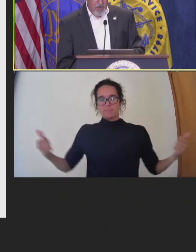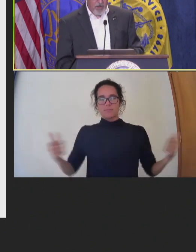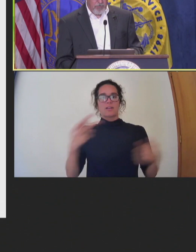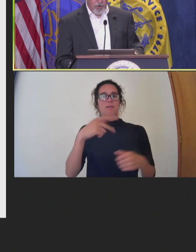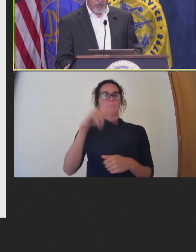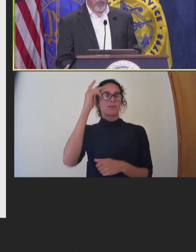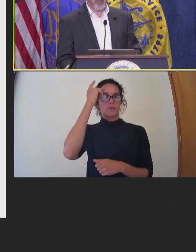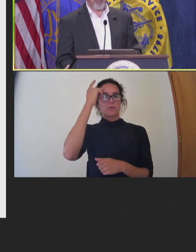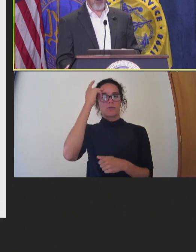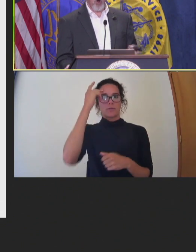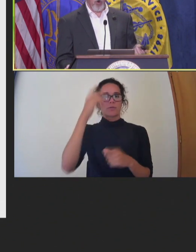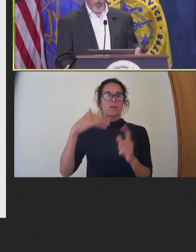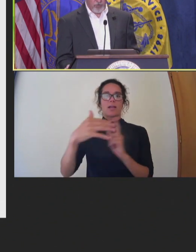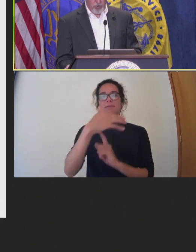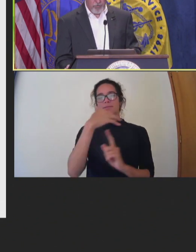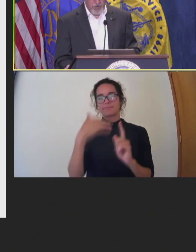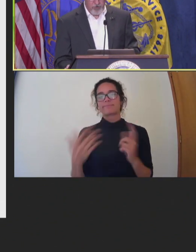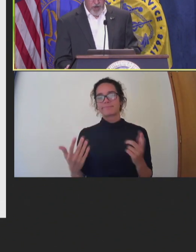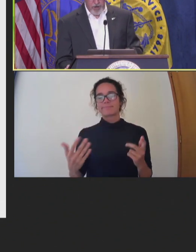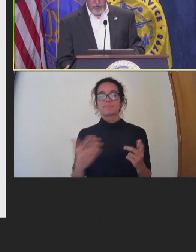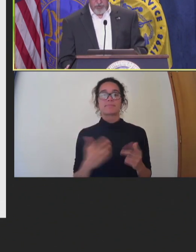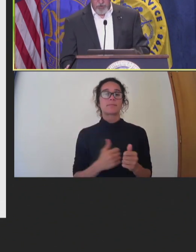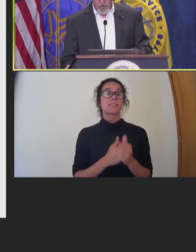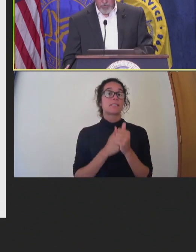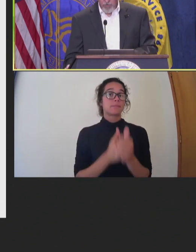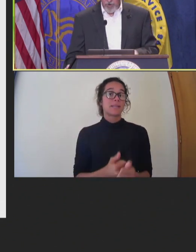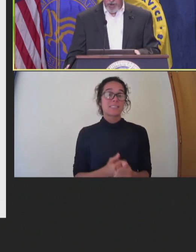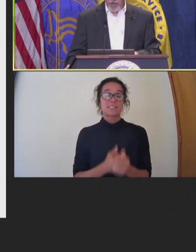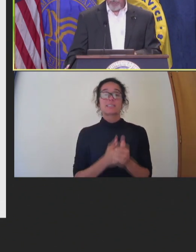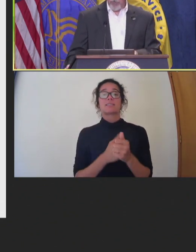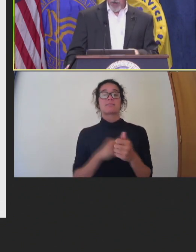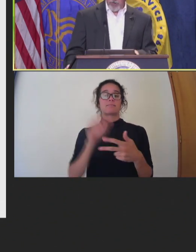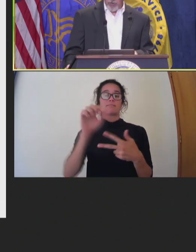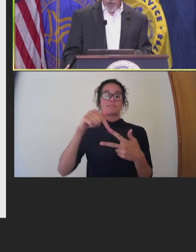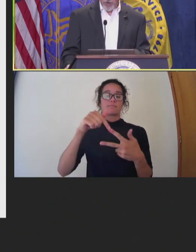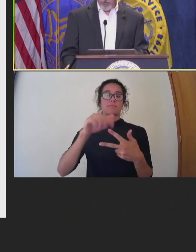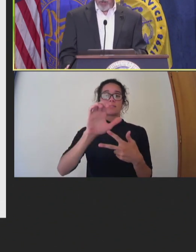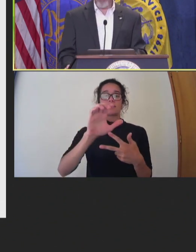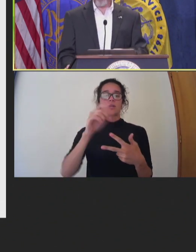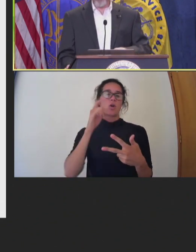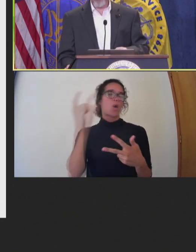Complacency is always going to be a challenge. Providing information about disease and risk